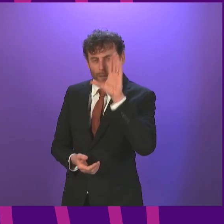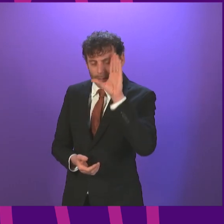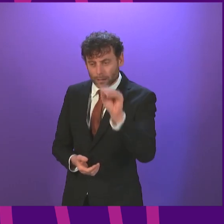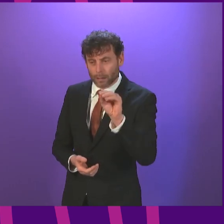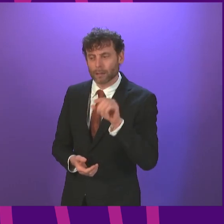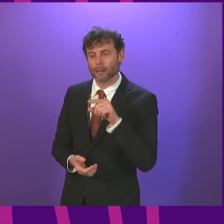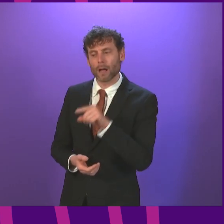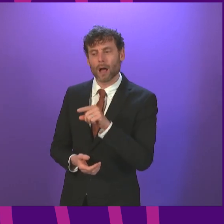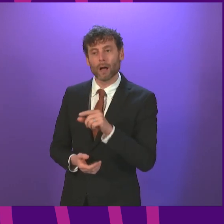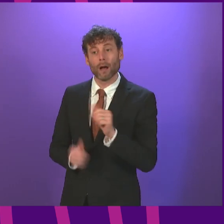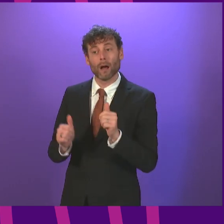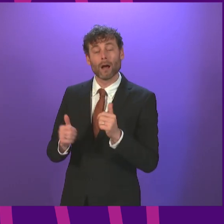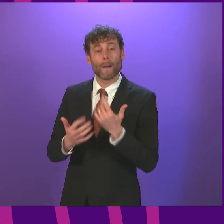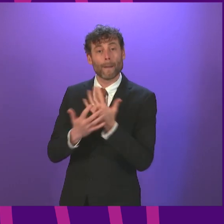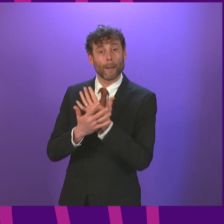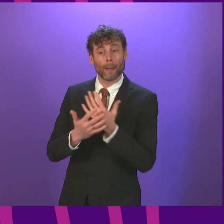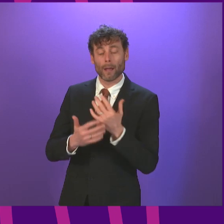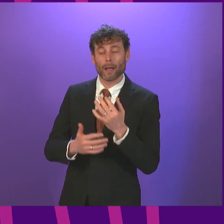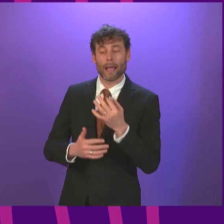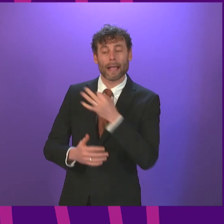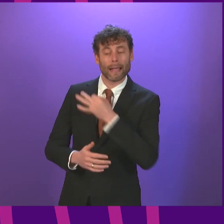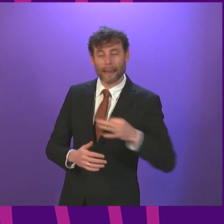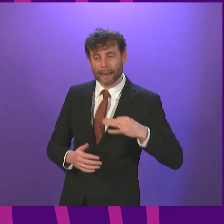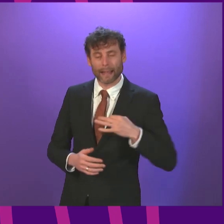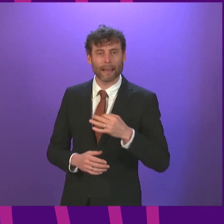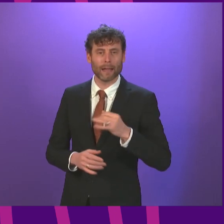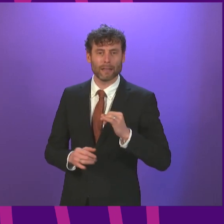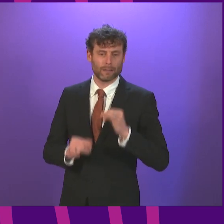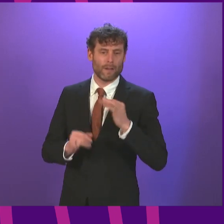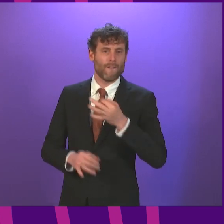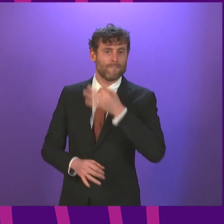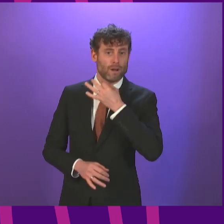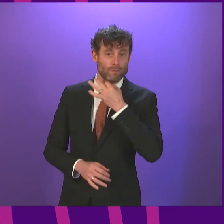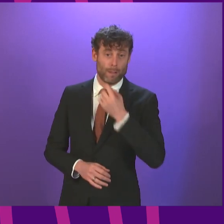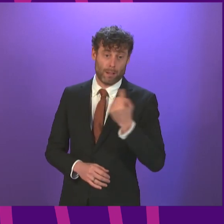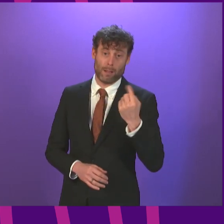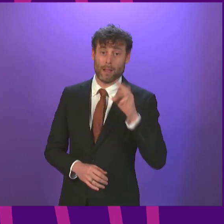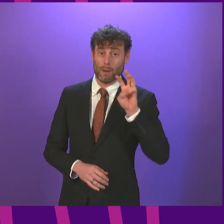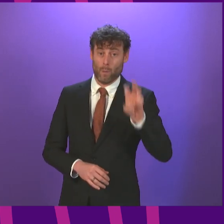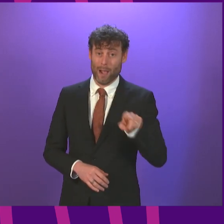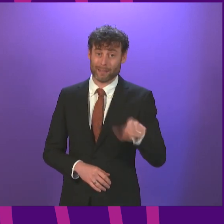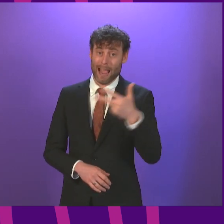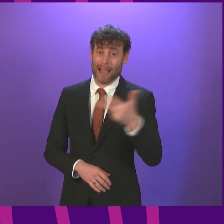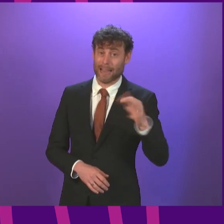uptake figure for clinically extremely vulnerable people in Wales was 88 per cent. In England,